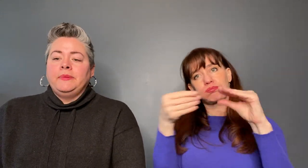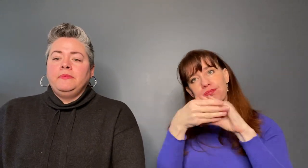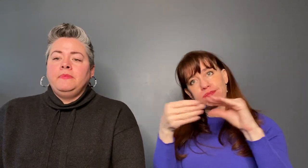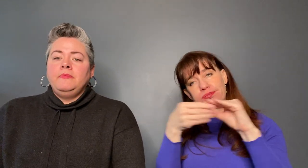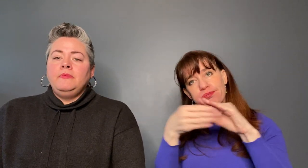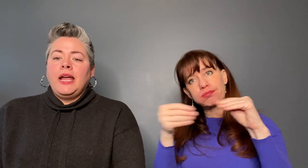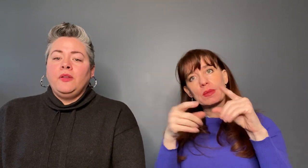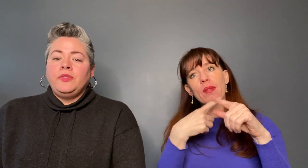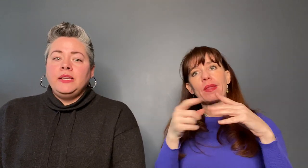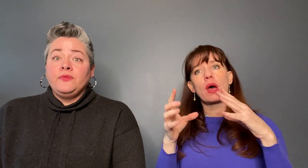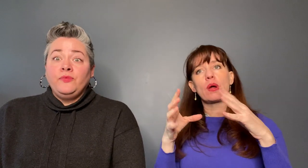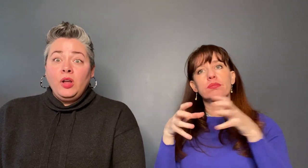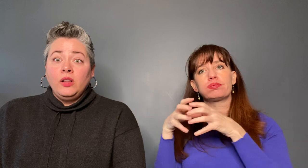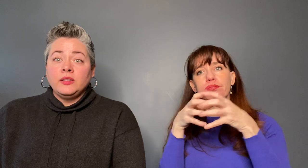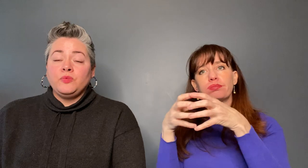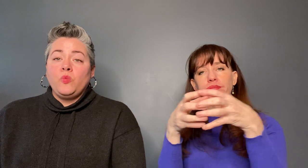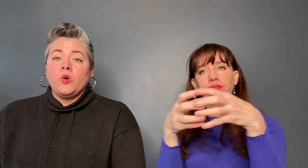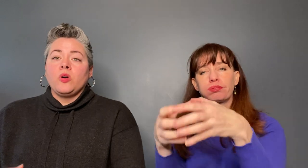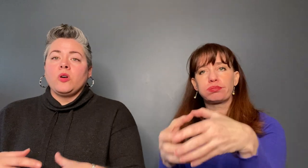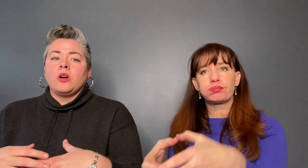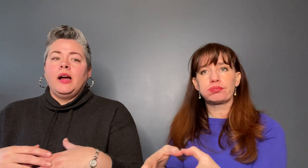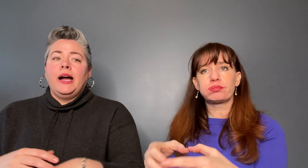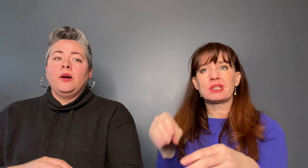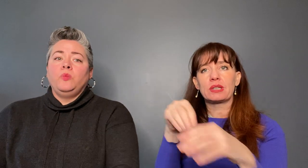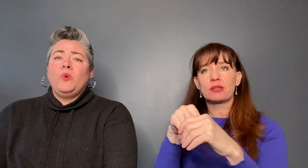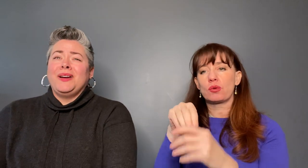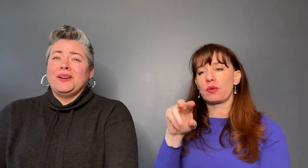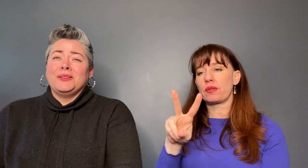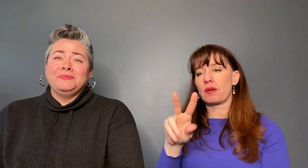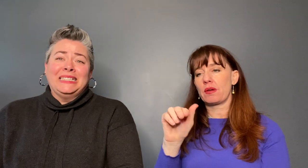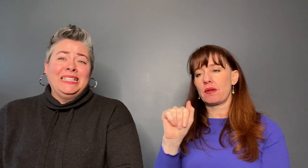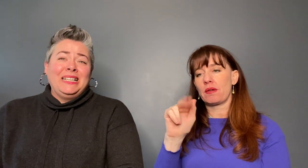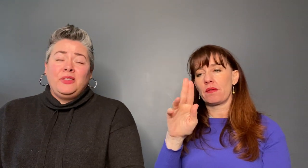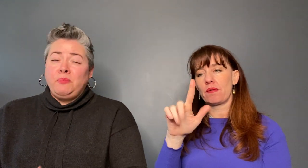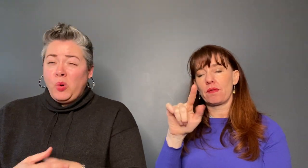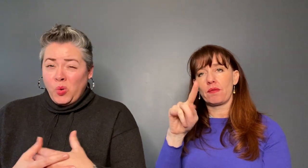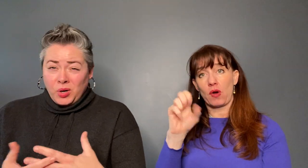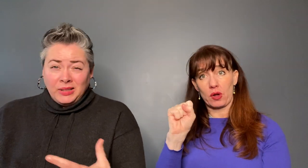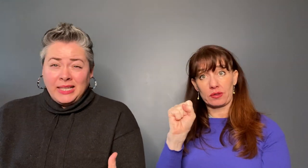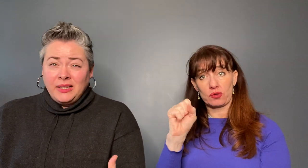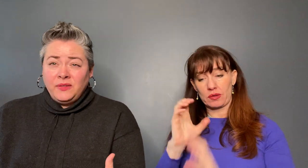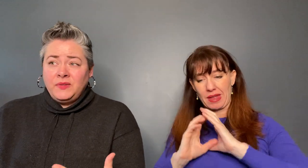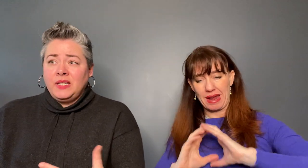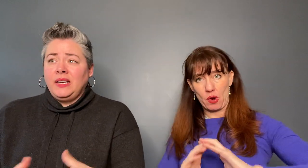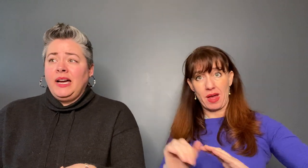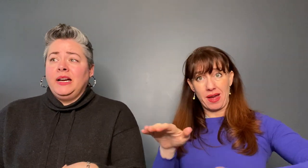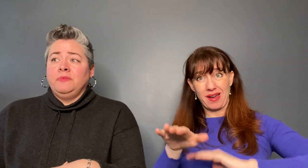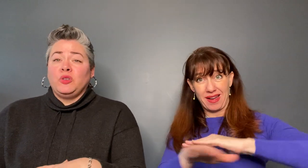Now these vaults were where the poor